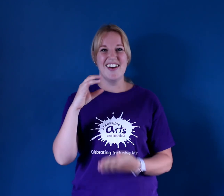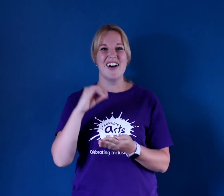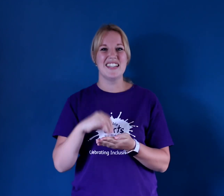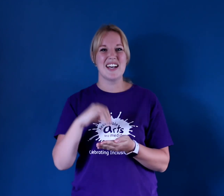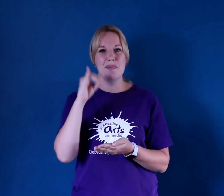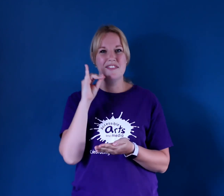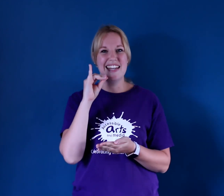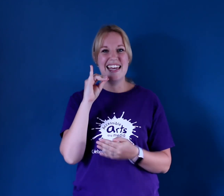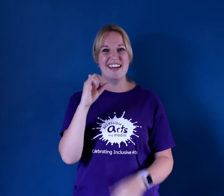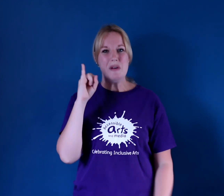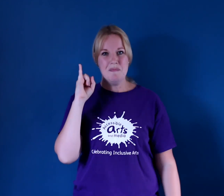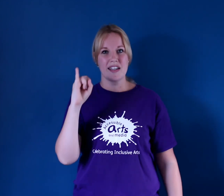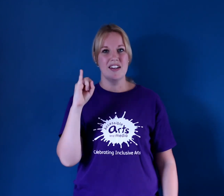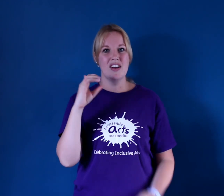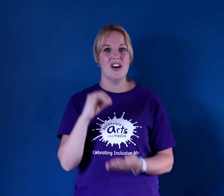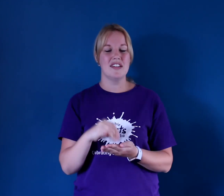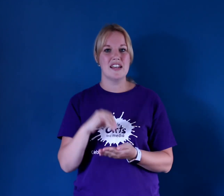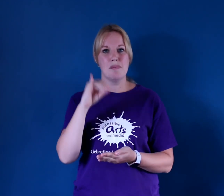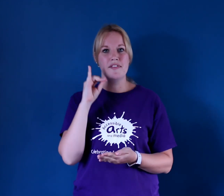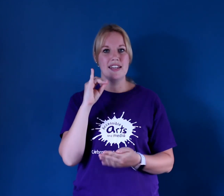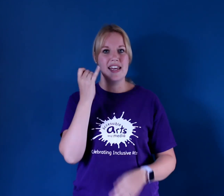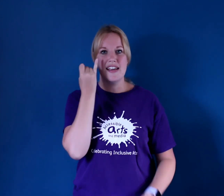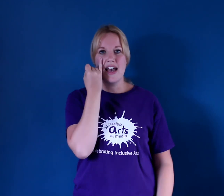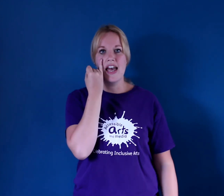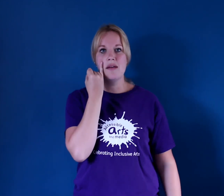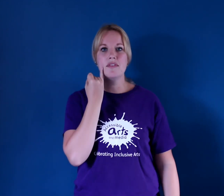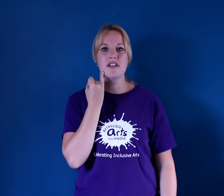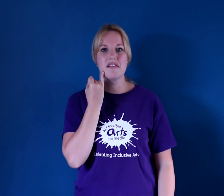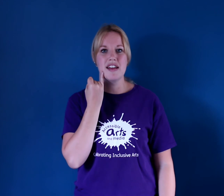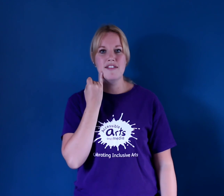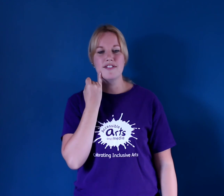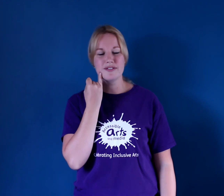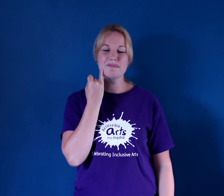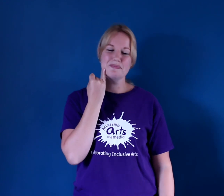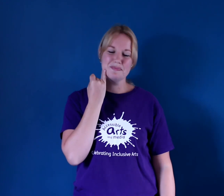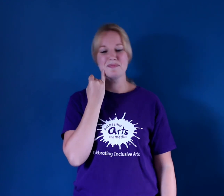Naughty cup of tea, naughty cup of tea came to grief.